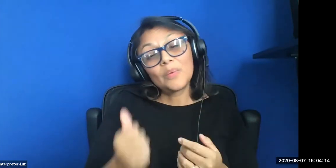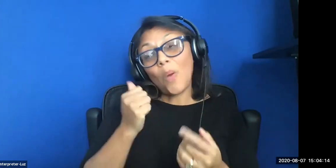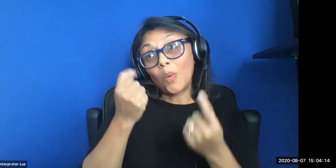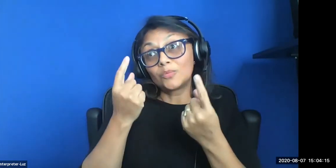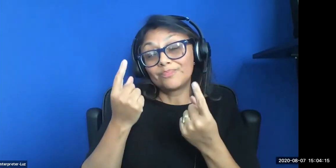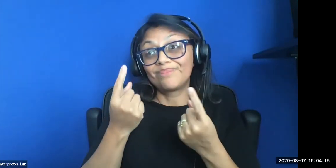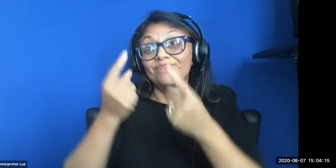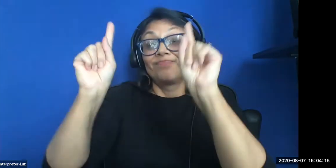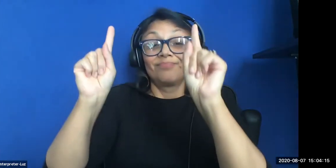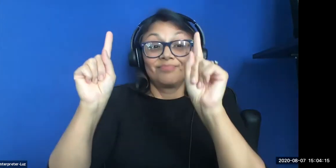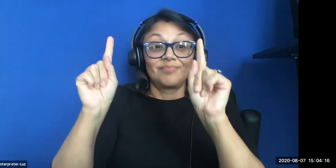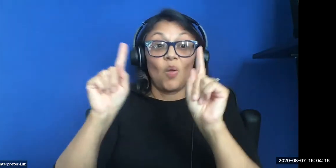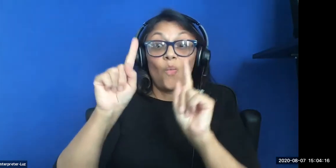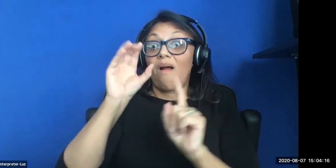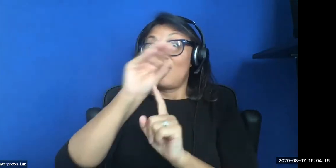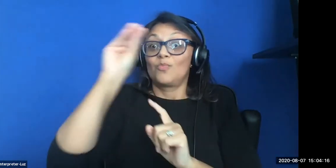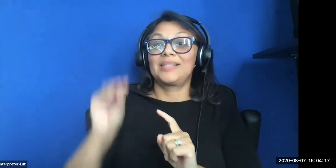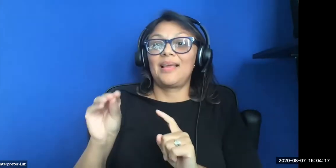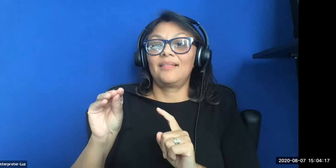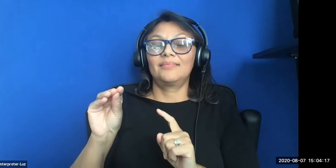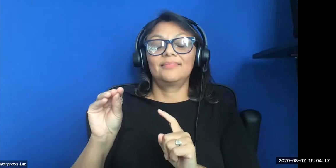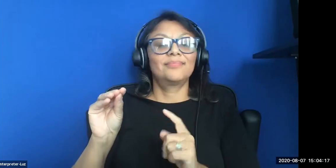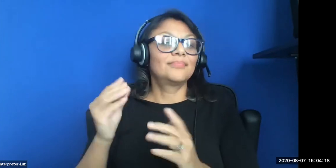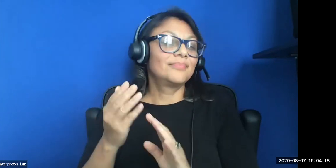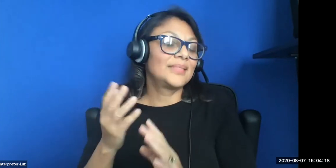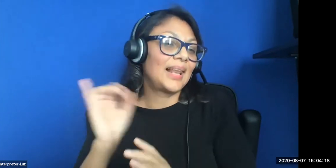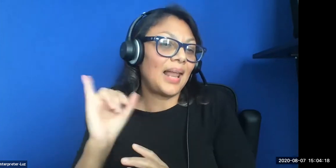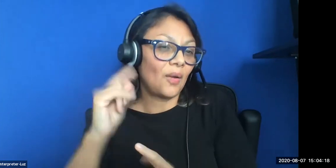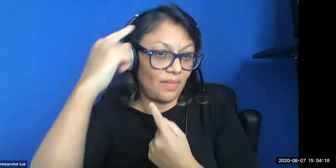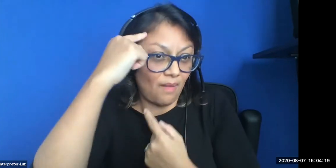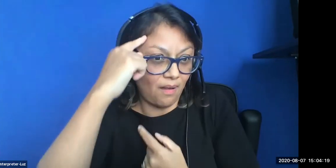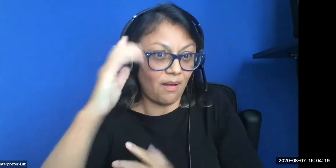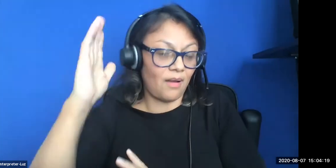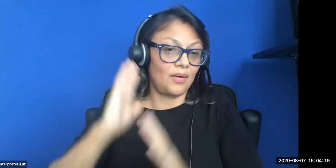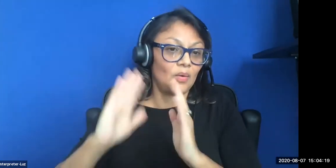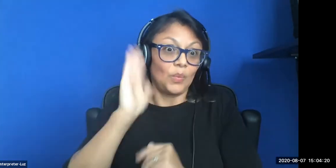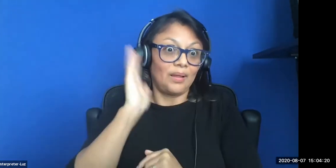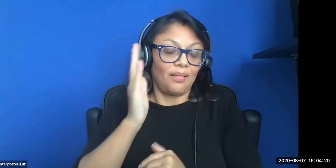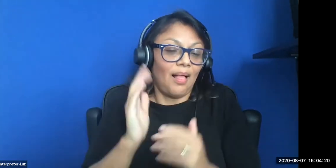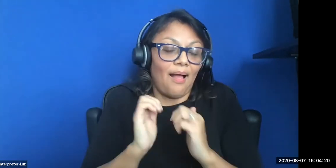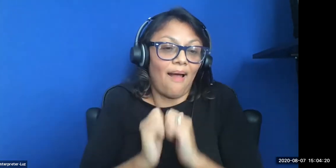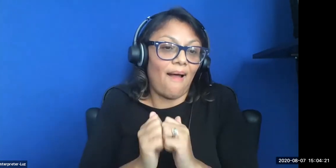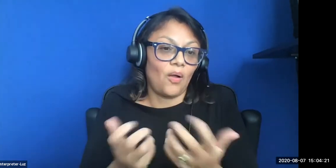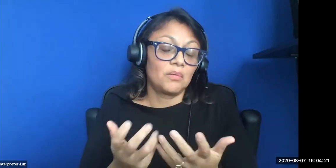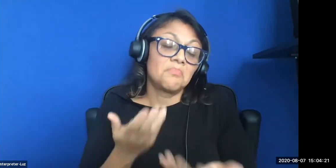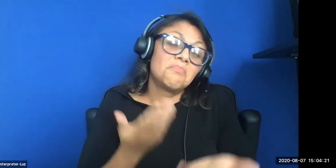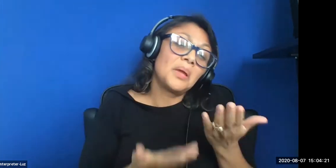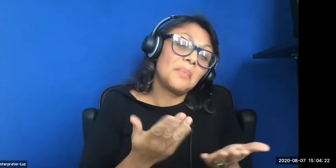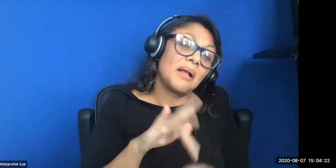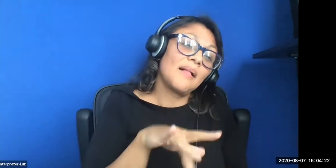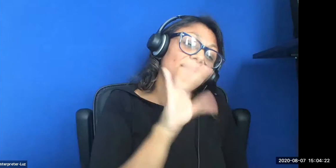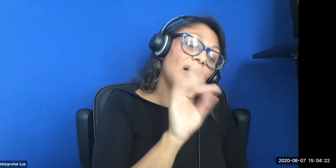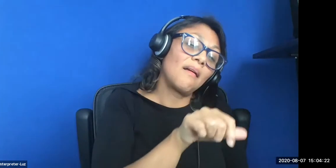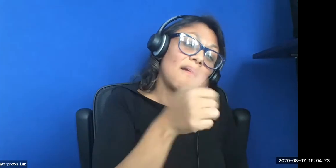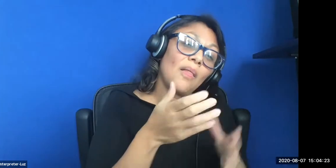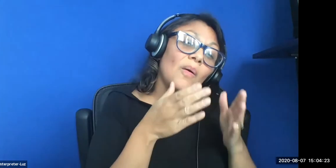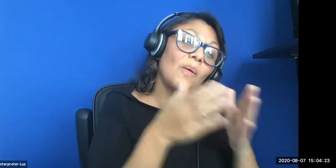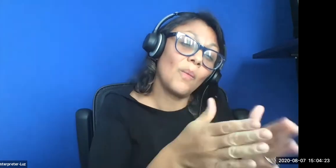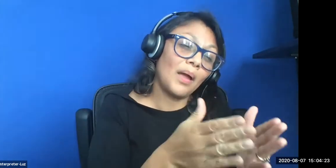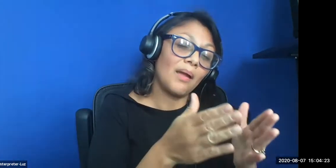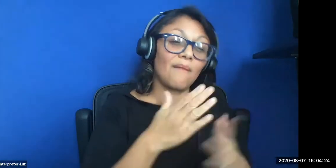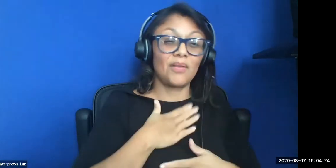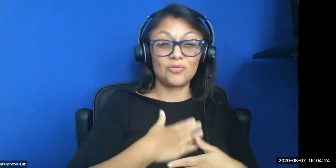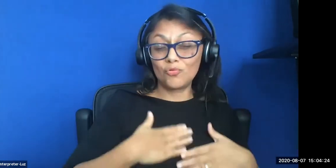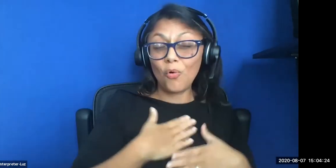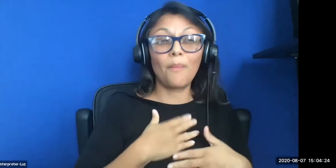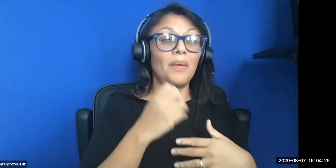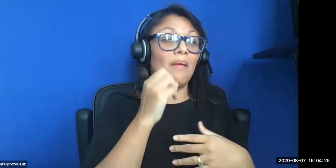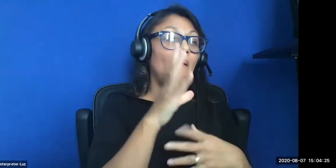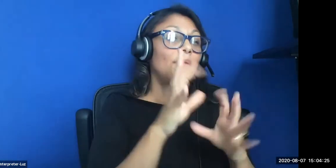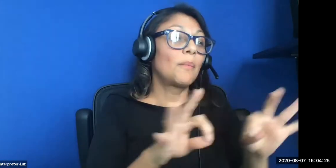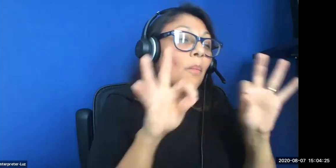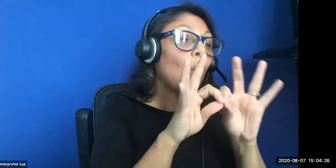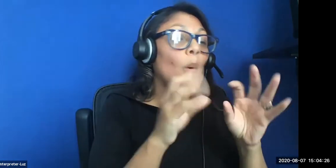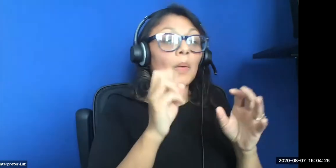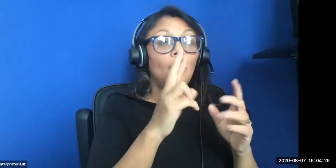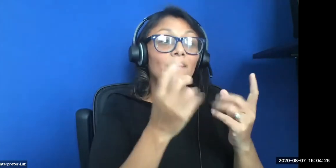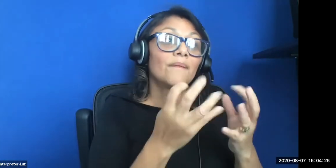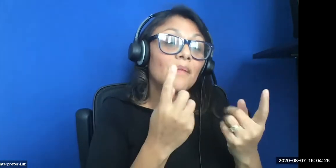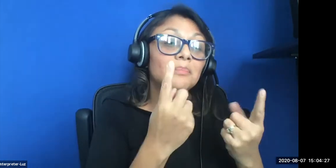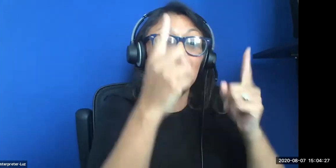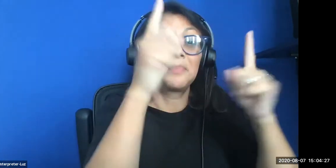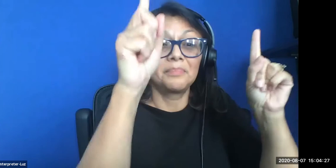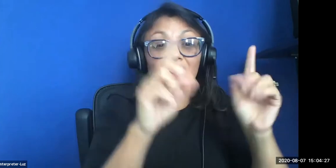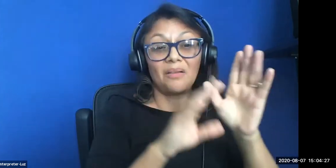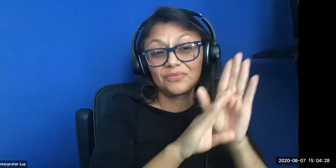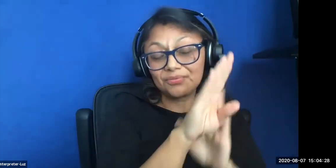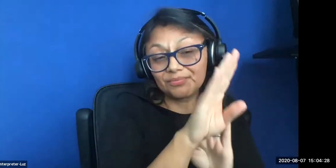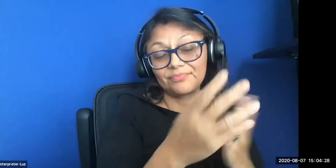Channelle Charest: This year, maybe we don't achieve as much as we thought we would this year, but maybe we find a more holistic way of existence and and find the things that are important and recalibrate as a culture as a society as individuals.